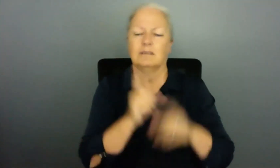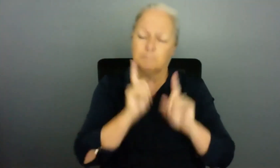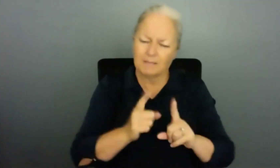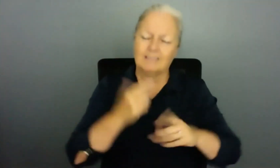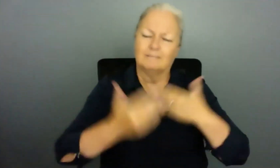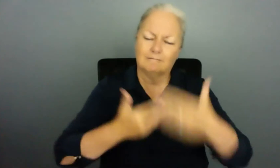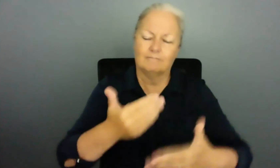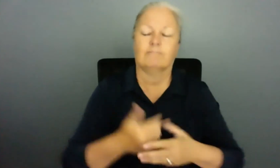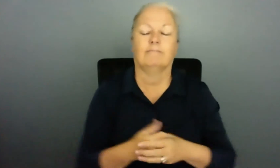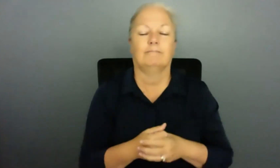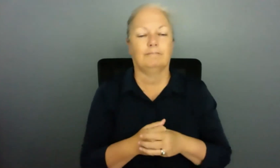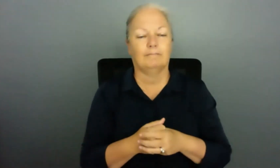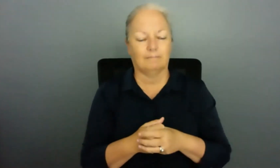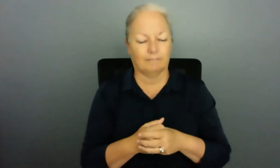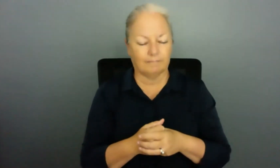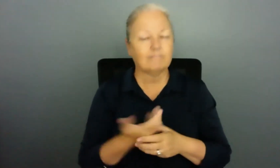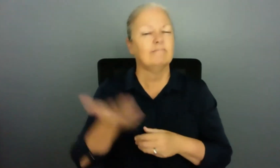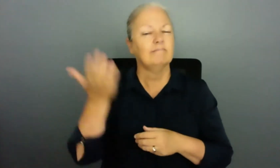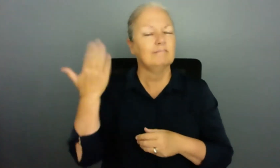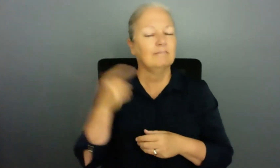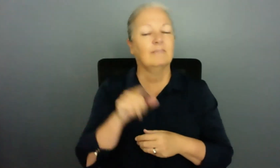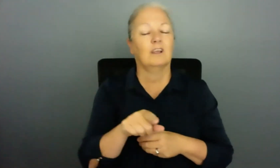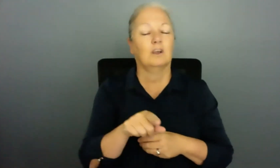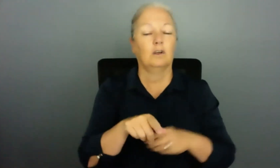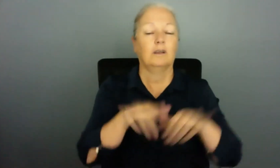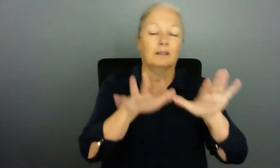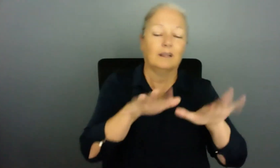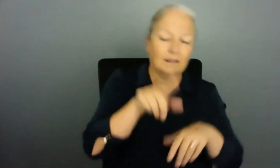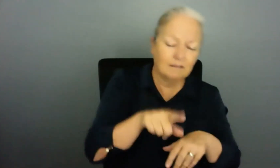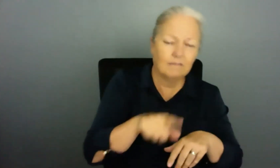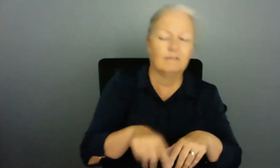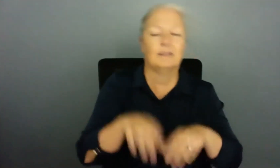uh back in november and december uh to you know hear from other youths uh from around